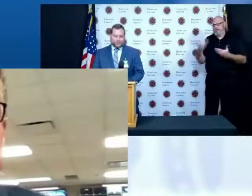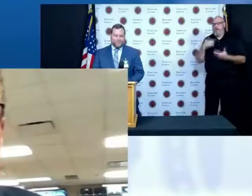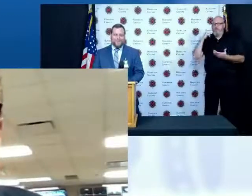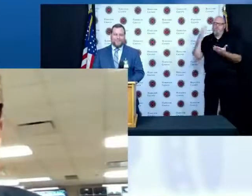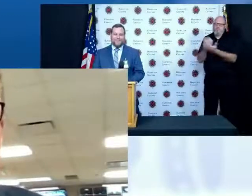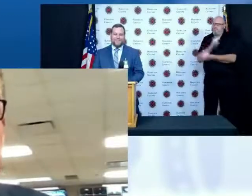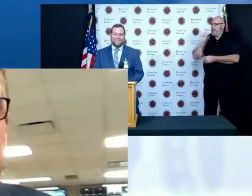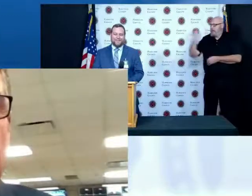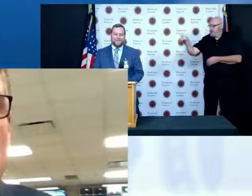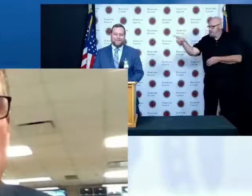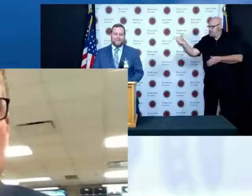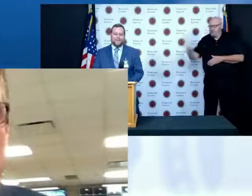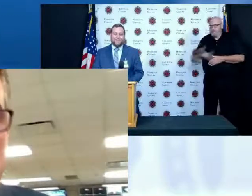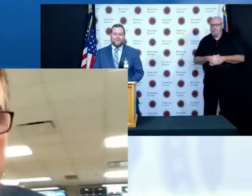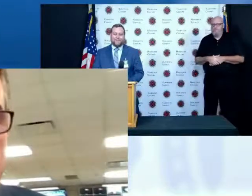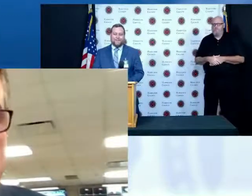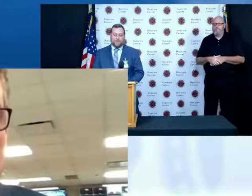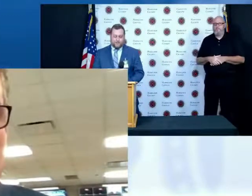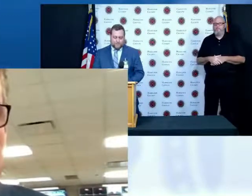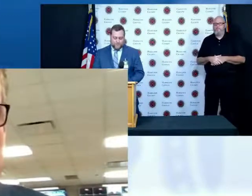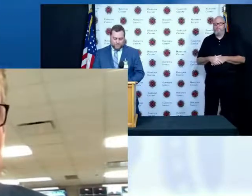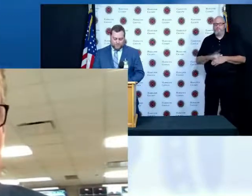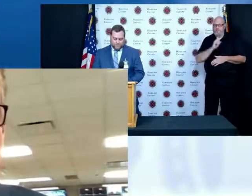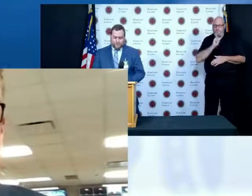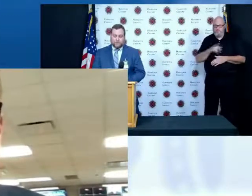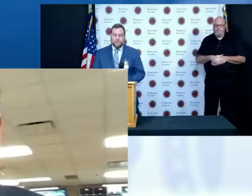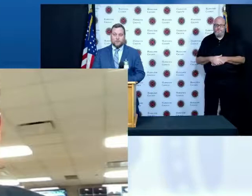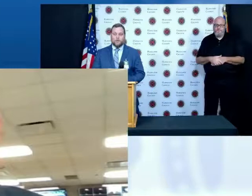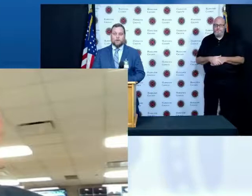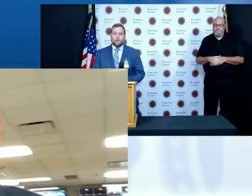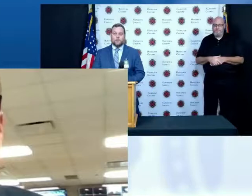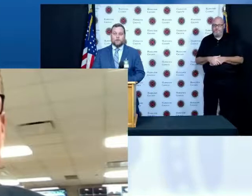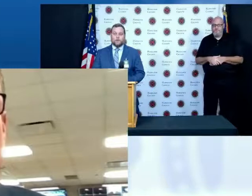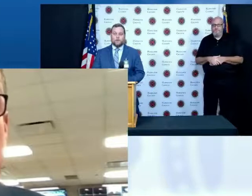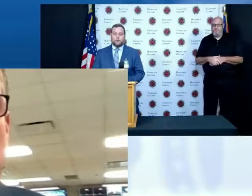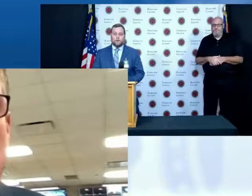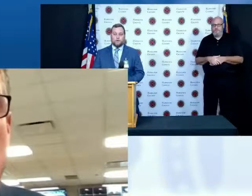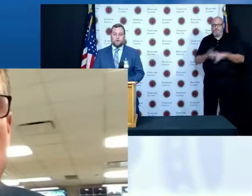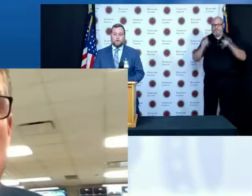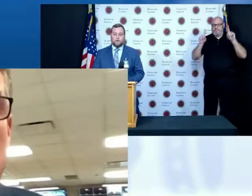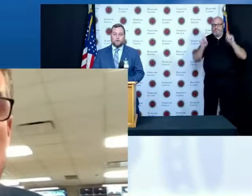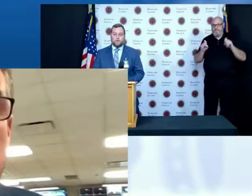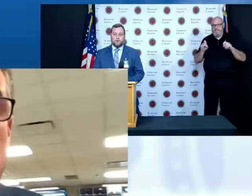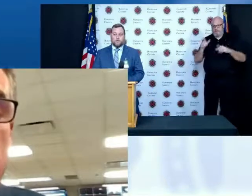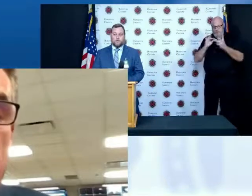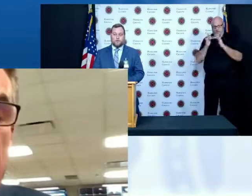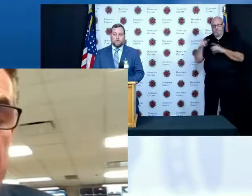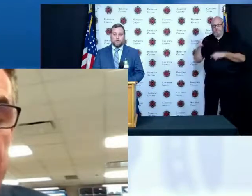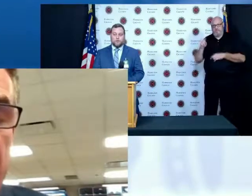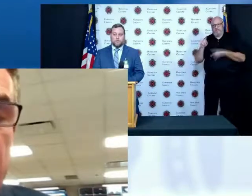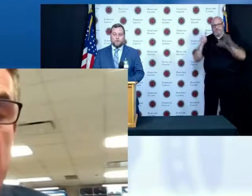so in in reference to Test and Protect Cincy I just went on there it says that it's said that